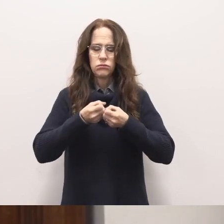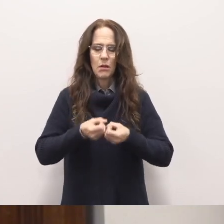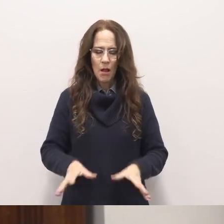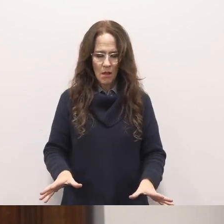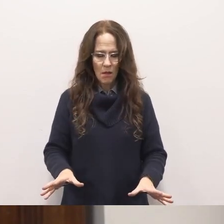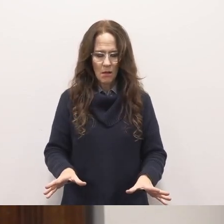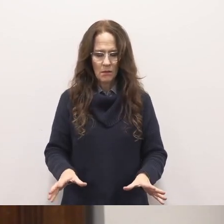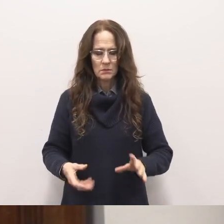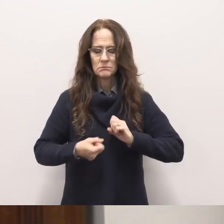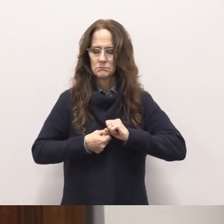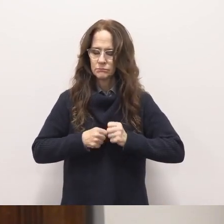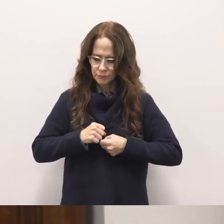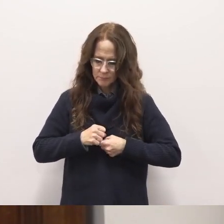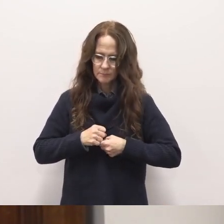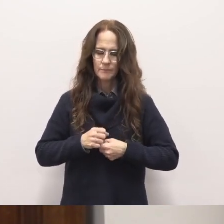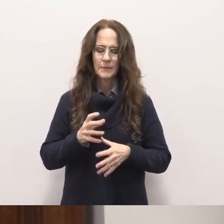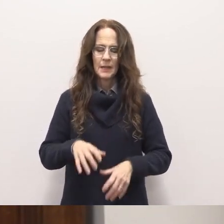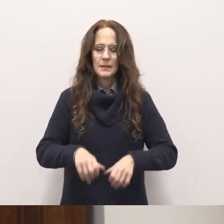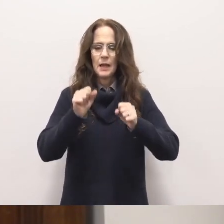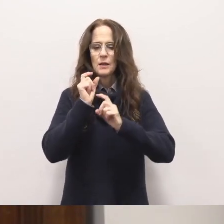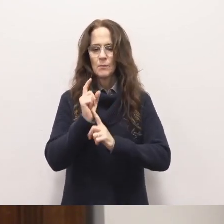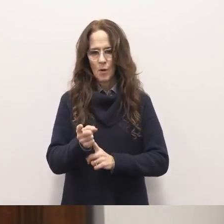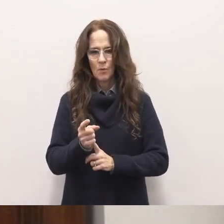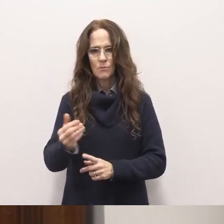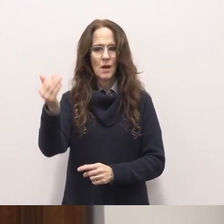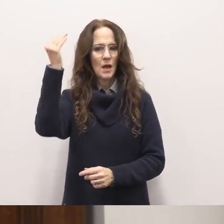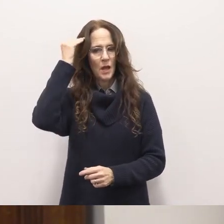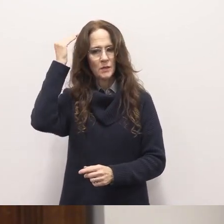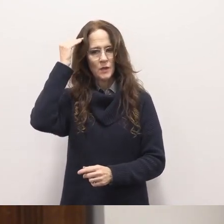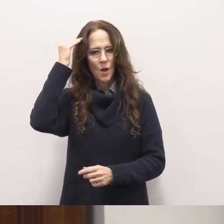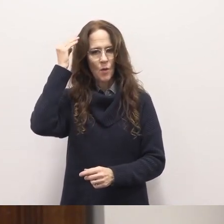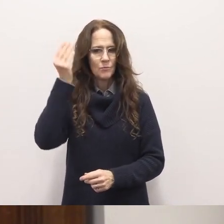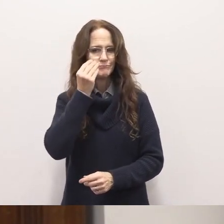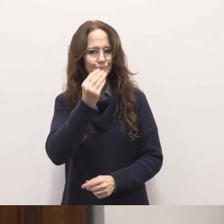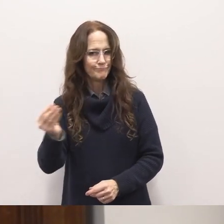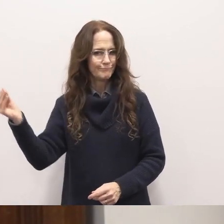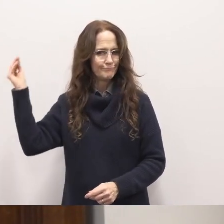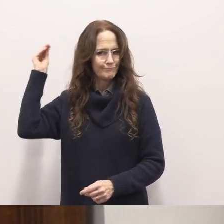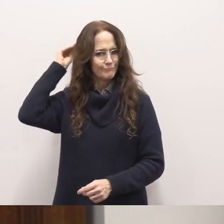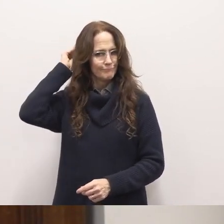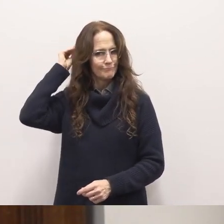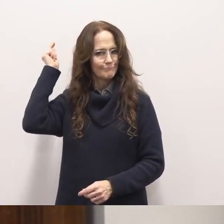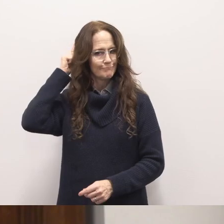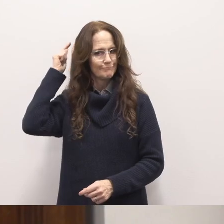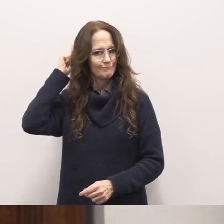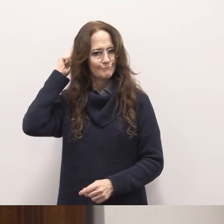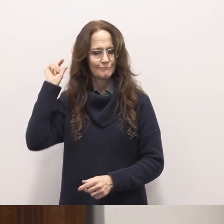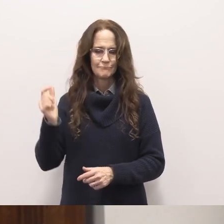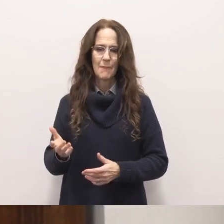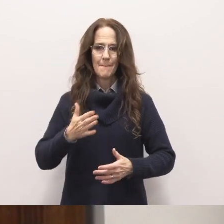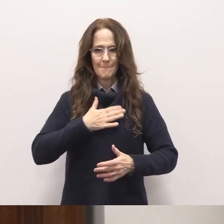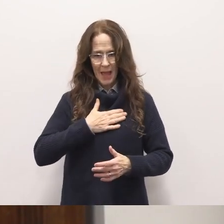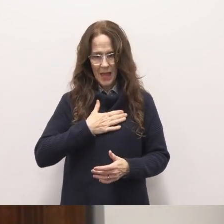I just wanted to take a moment because I know it's on my mind.